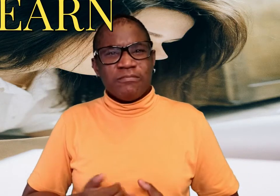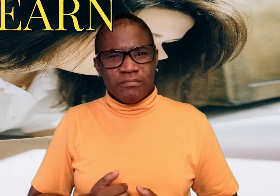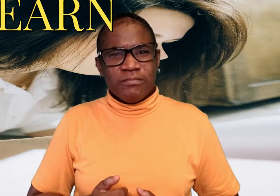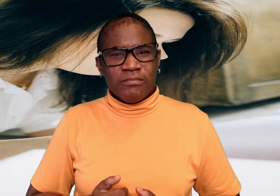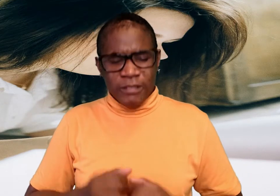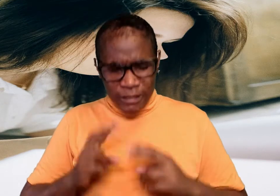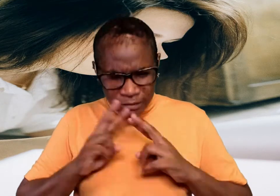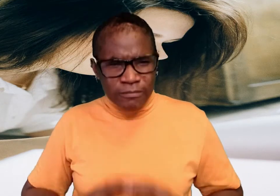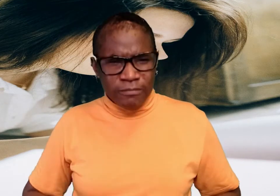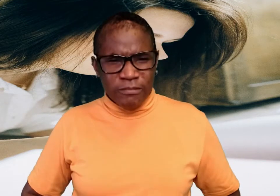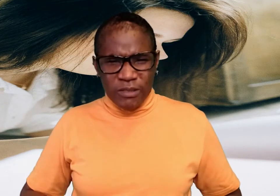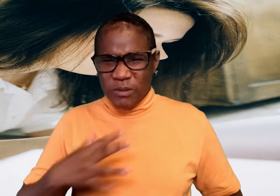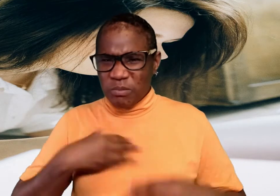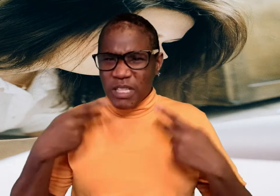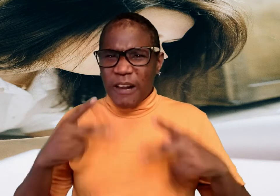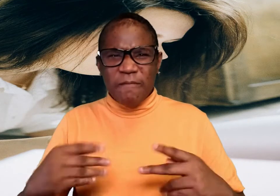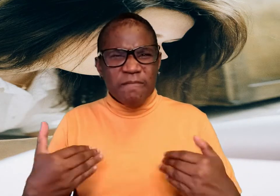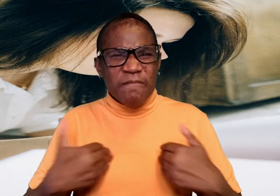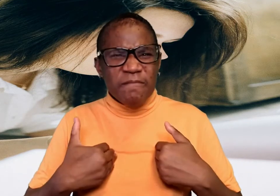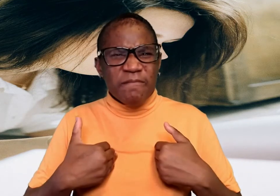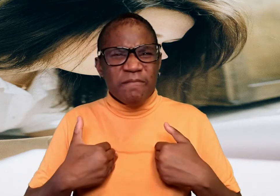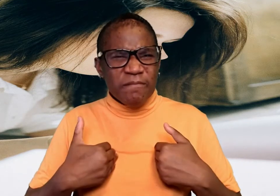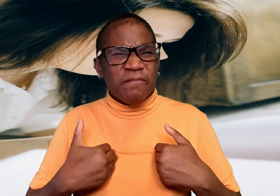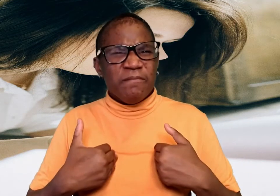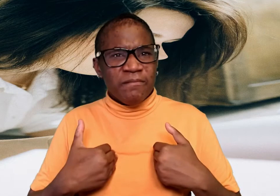Unpacking white privilege is the second step.